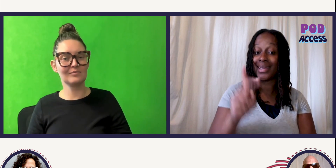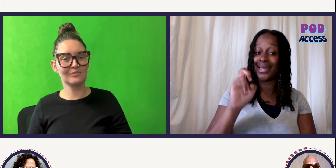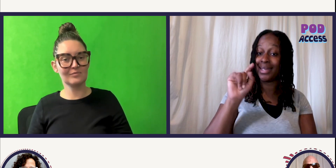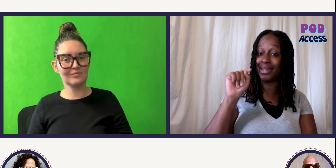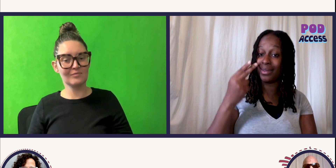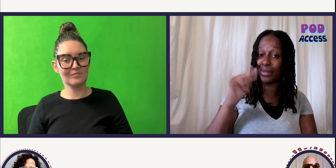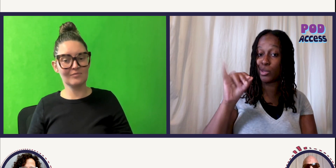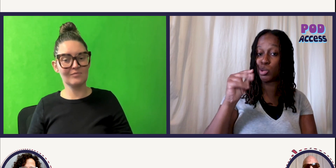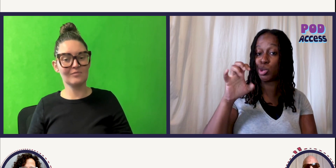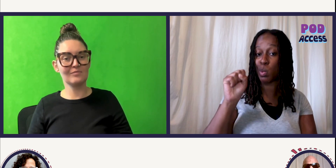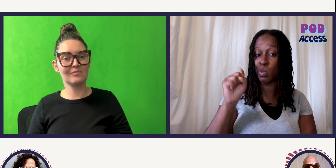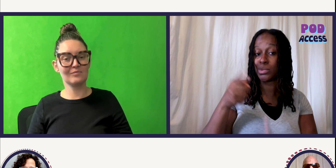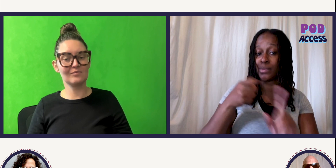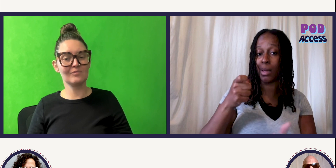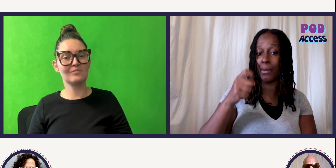Keith Jones from Black Disabled Men Talk.